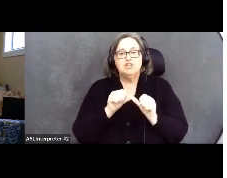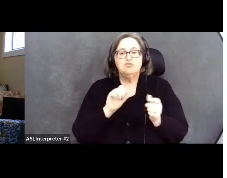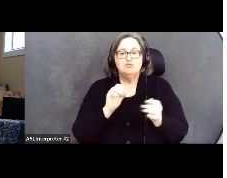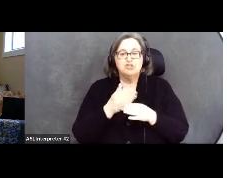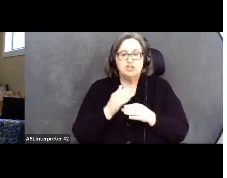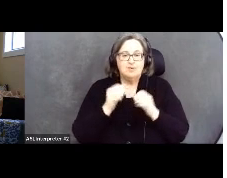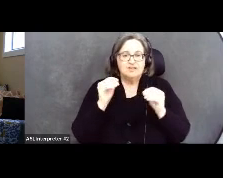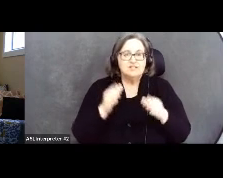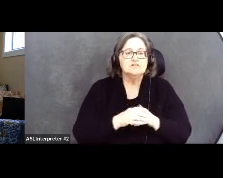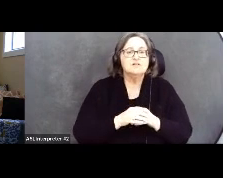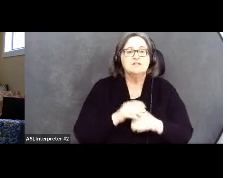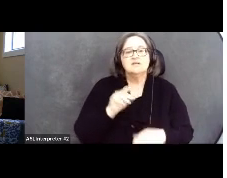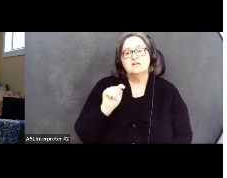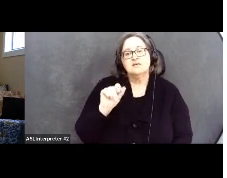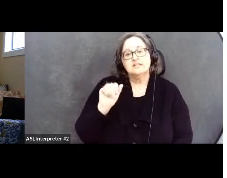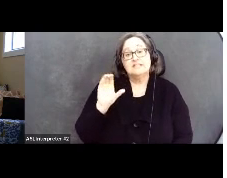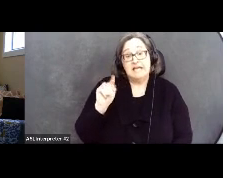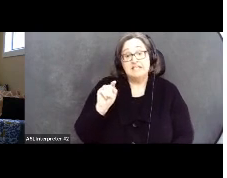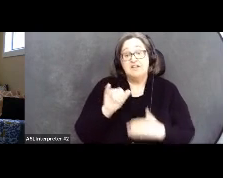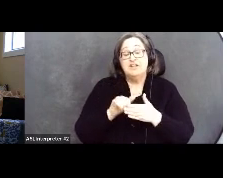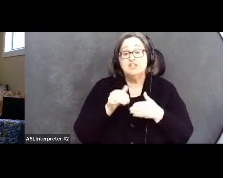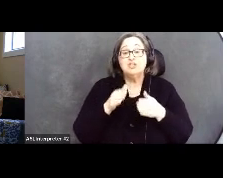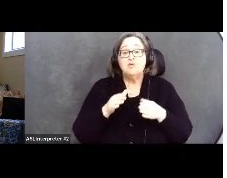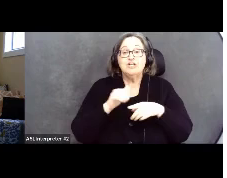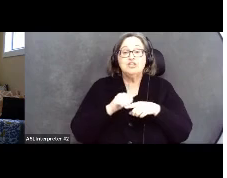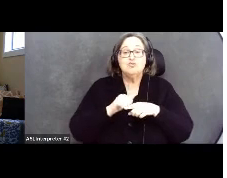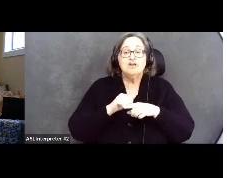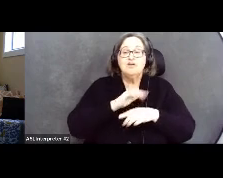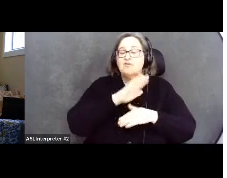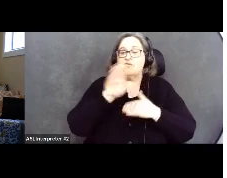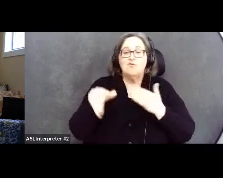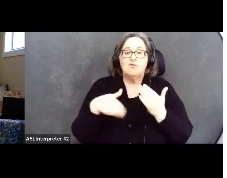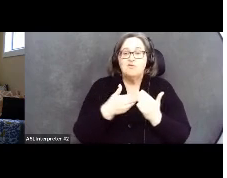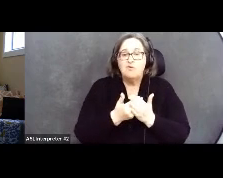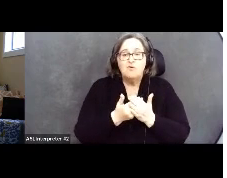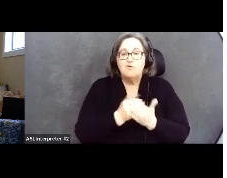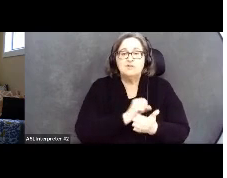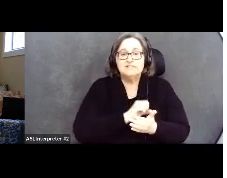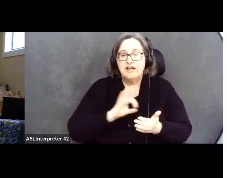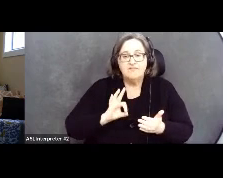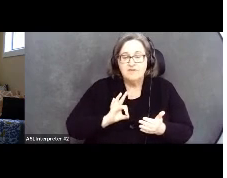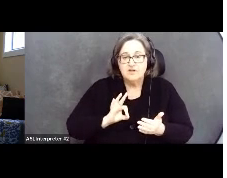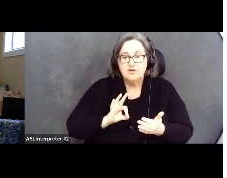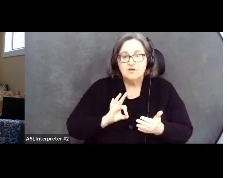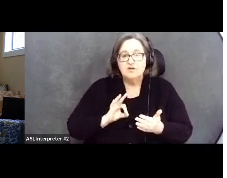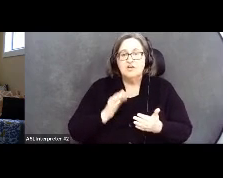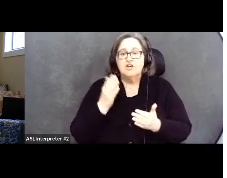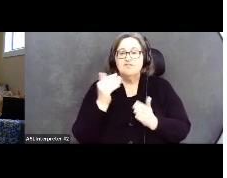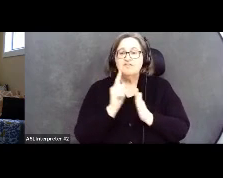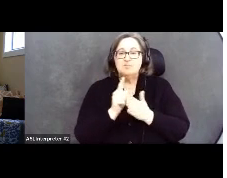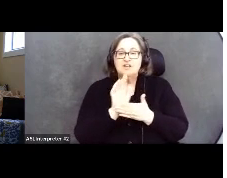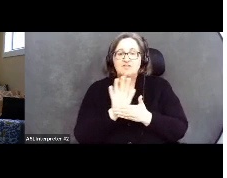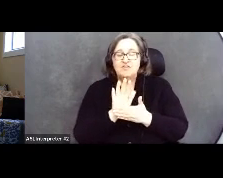So the TACT is a way to train an entire staff with a 15 minute video and five minutes of the TACT.